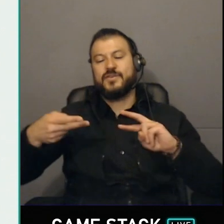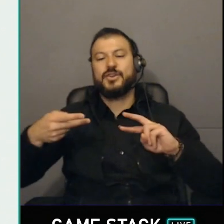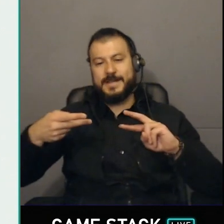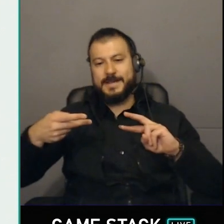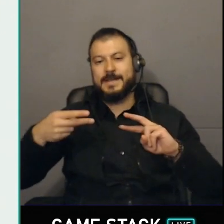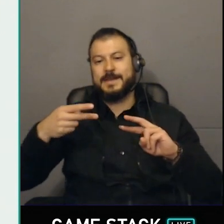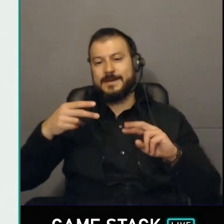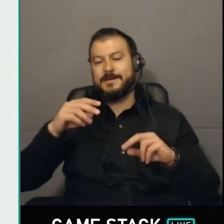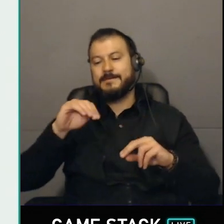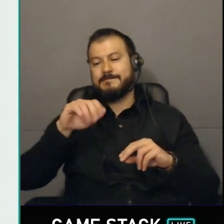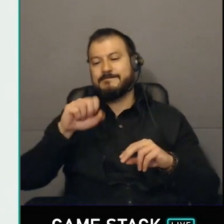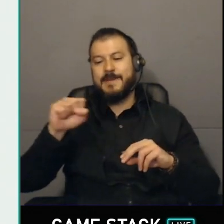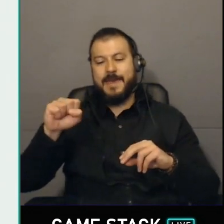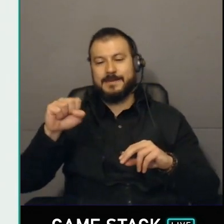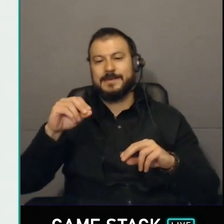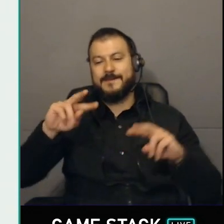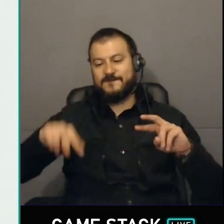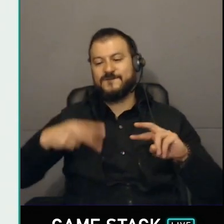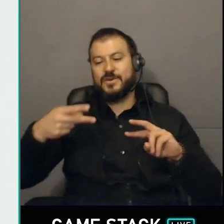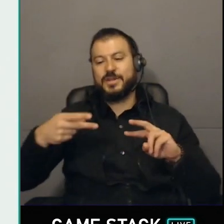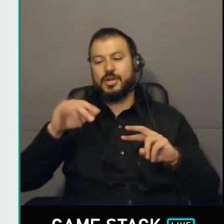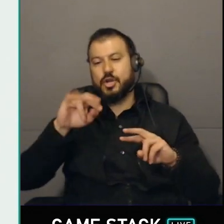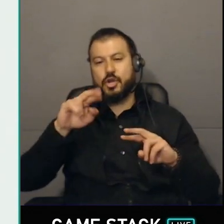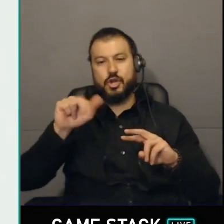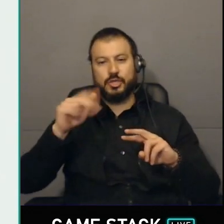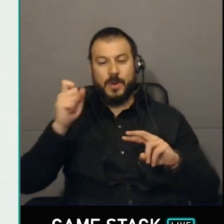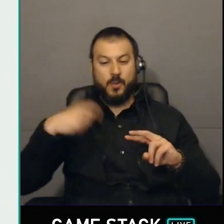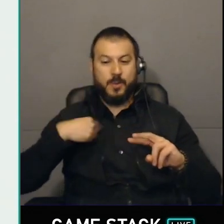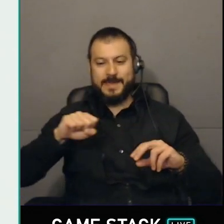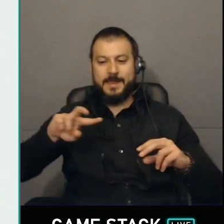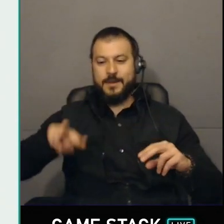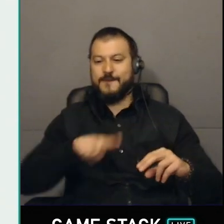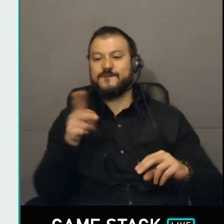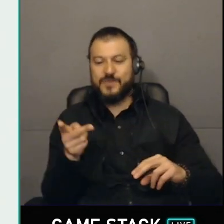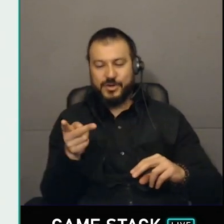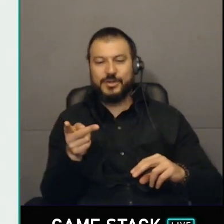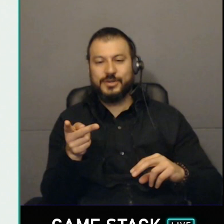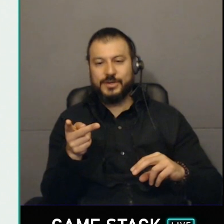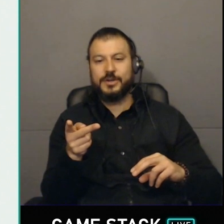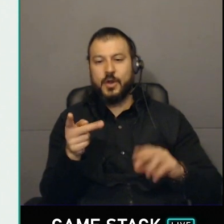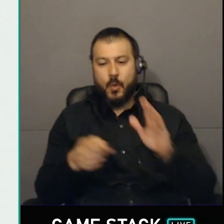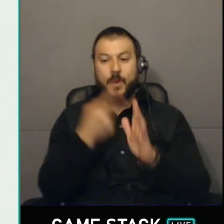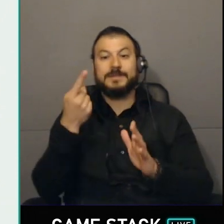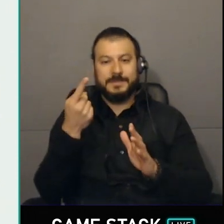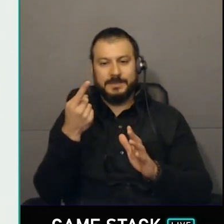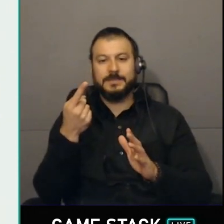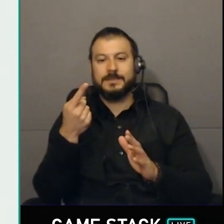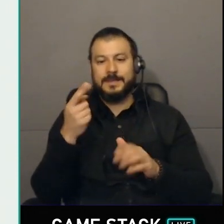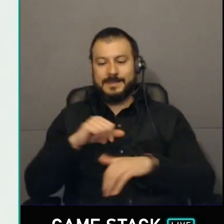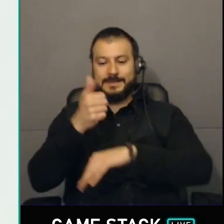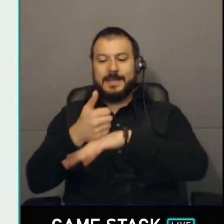because it's just quicker to invert the mass and inertia once at set up, and then do a multiplication rather than